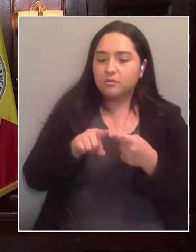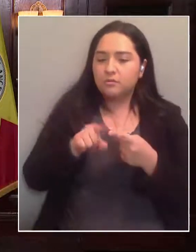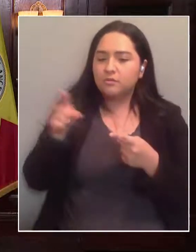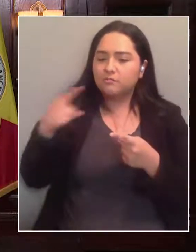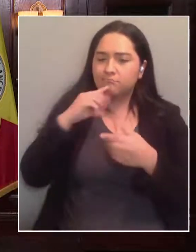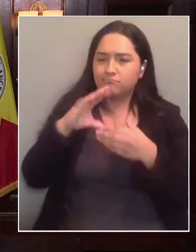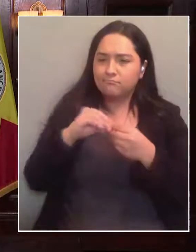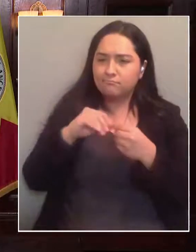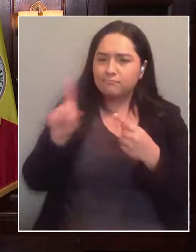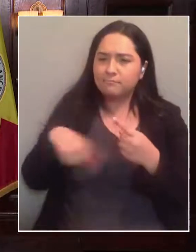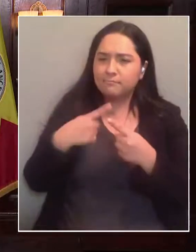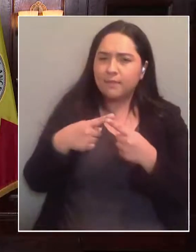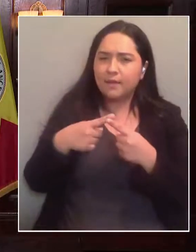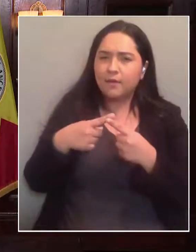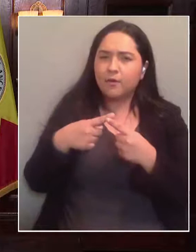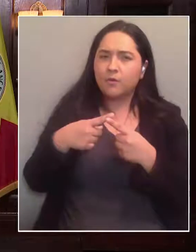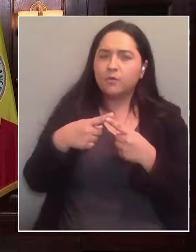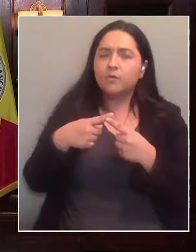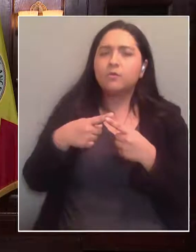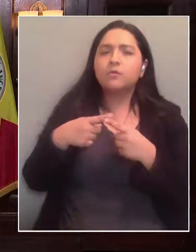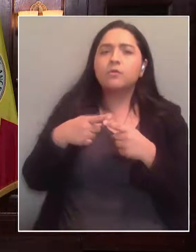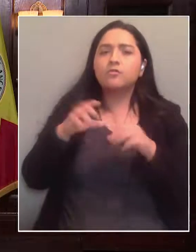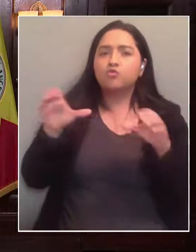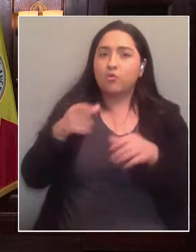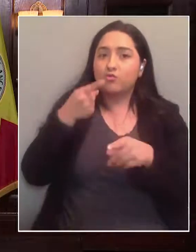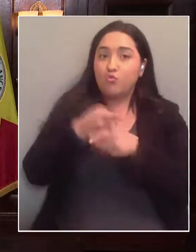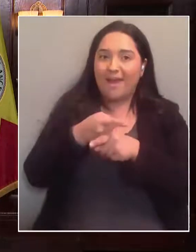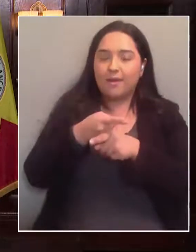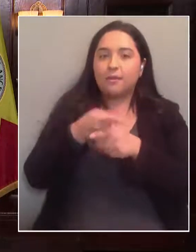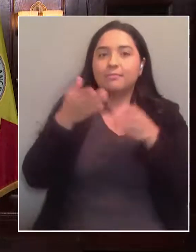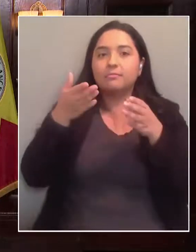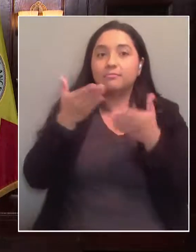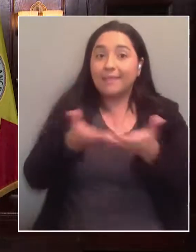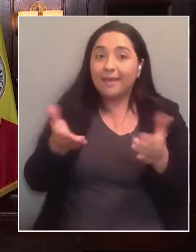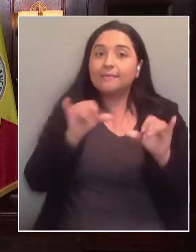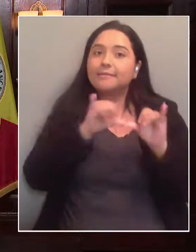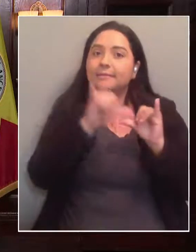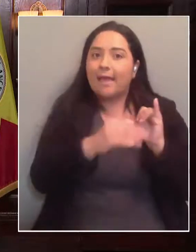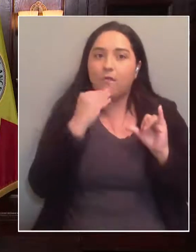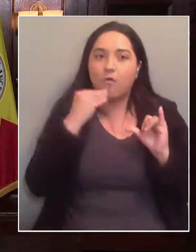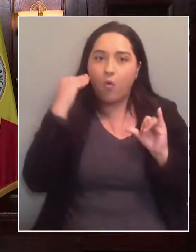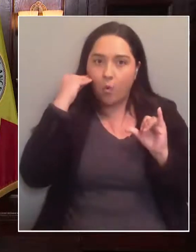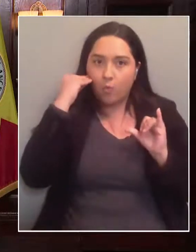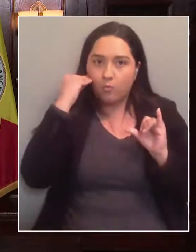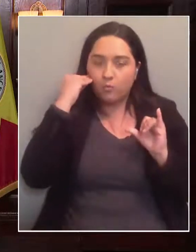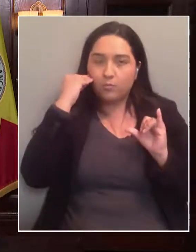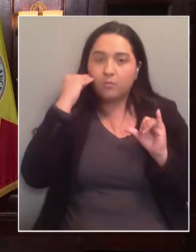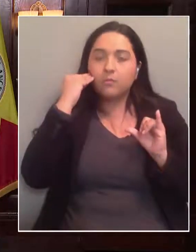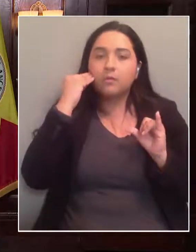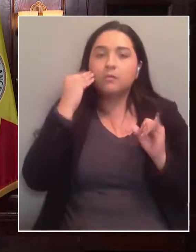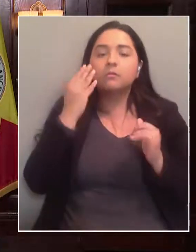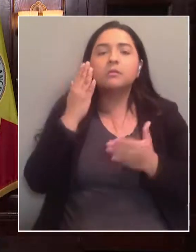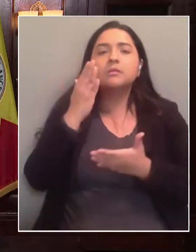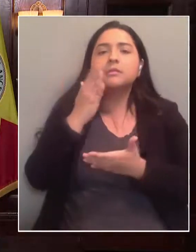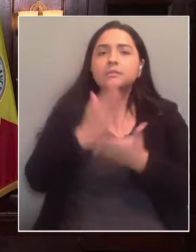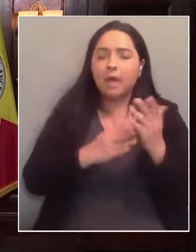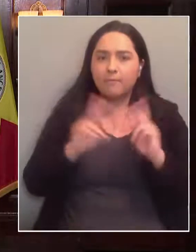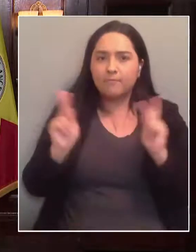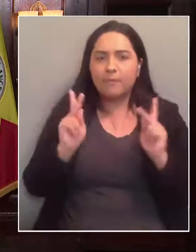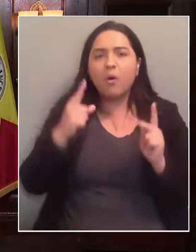MENTIONED THAT SOME ARE NOT STAYING AT HOME. SOME SAY THAT IT WOULD BE WISER